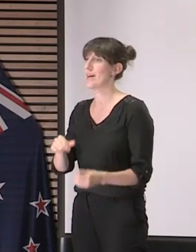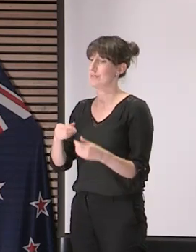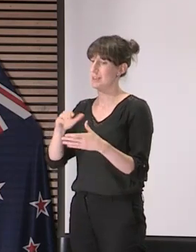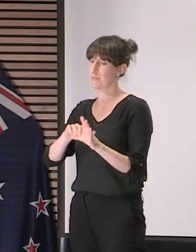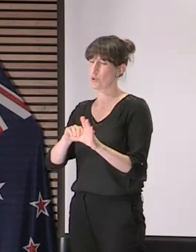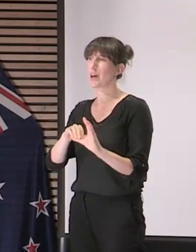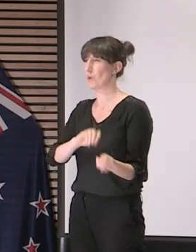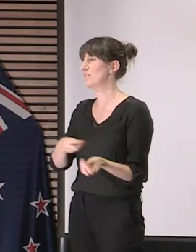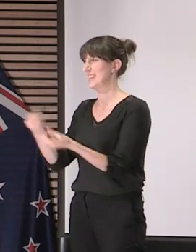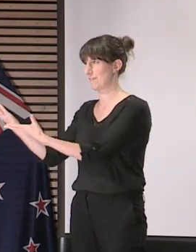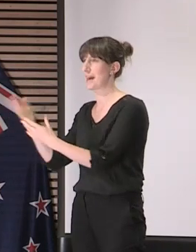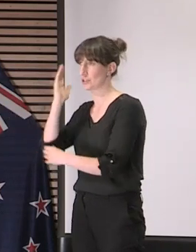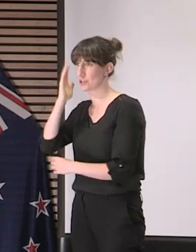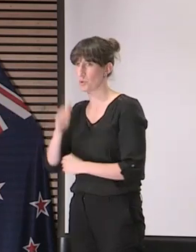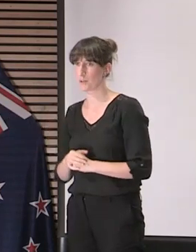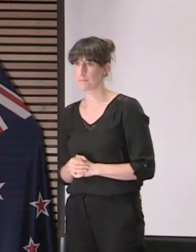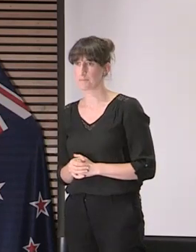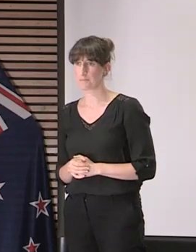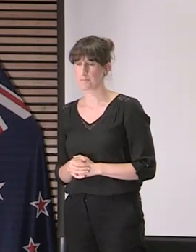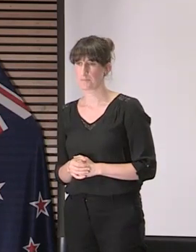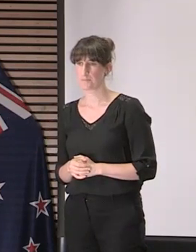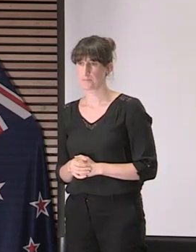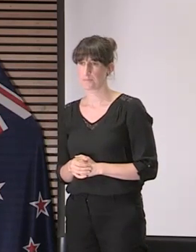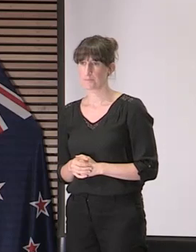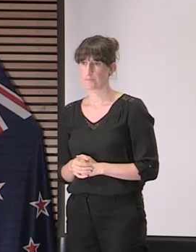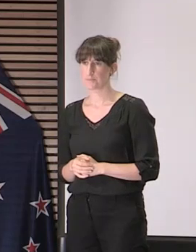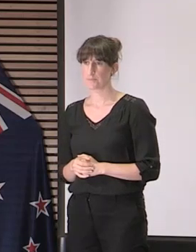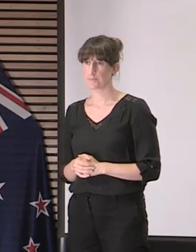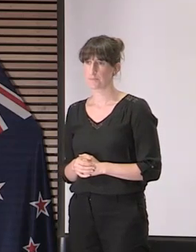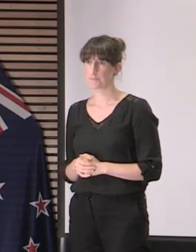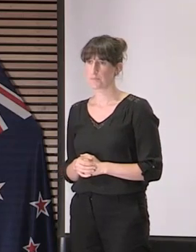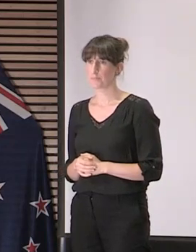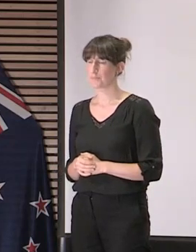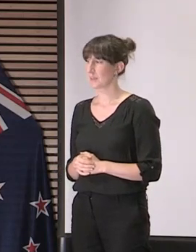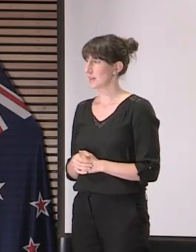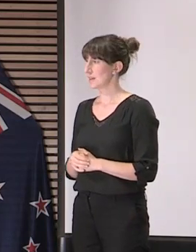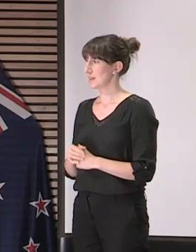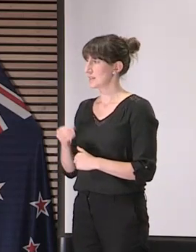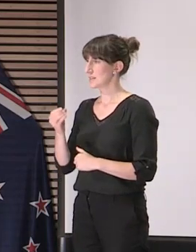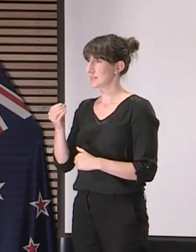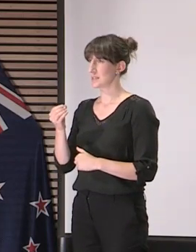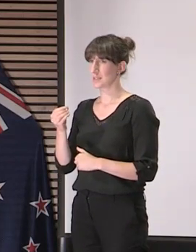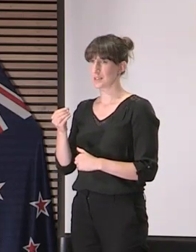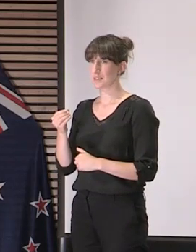the family. Some child care for under fives are still charging full rates because they say they